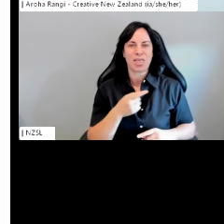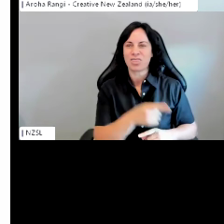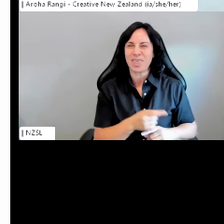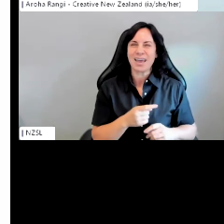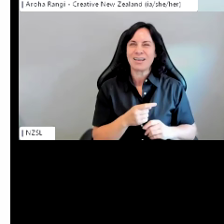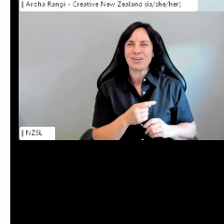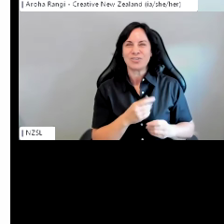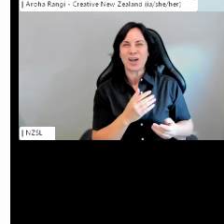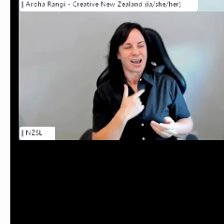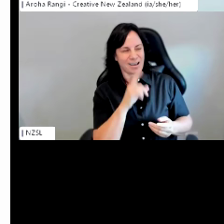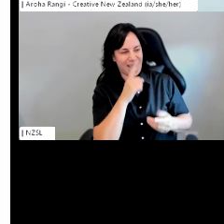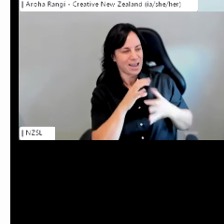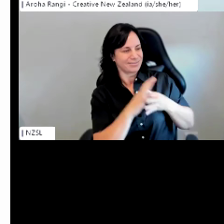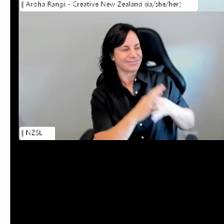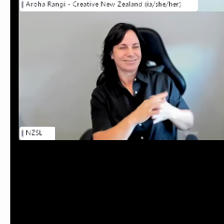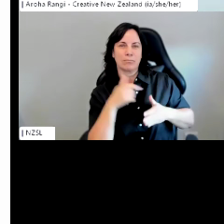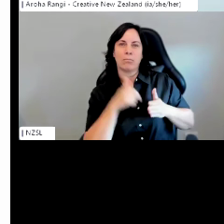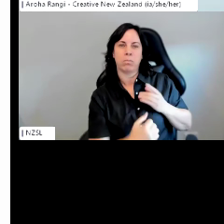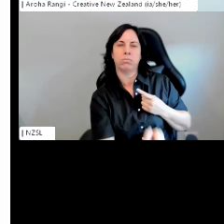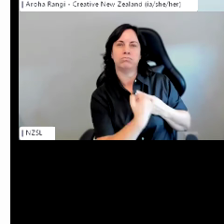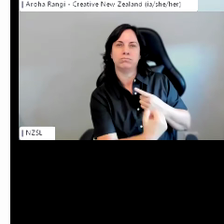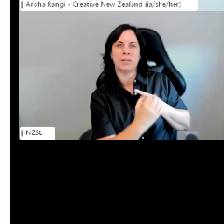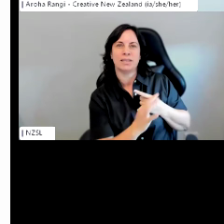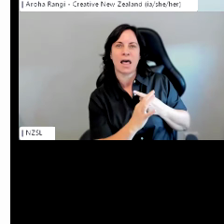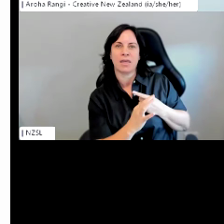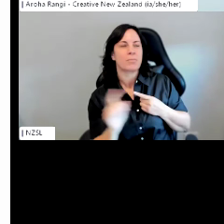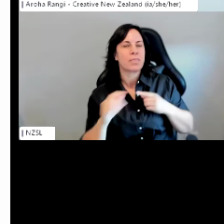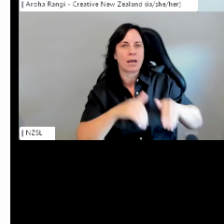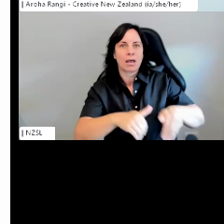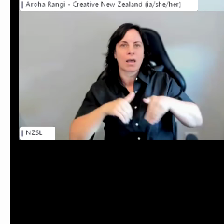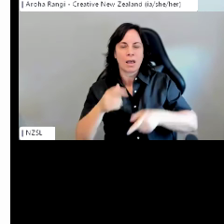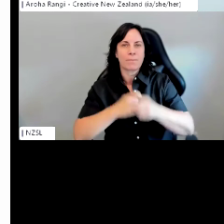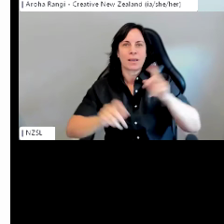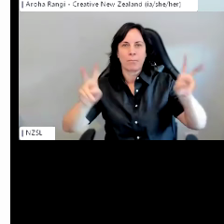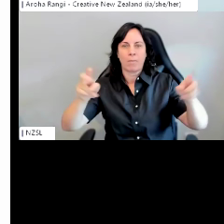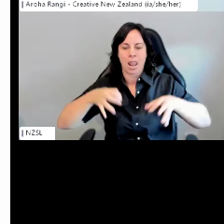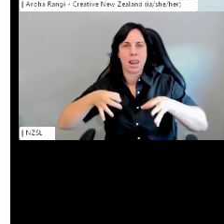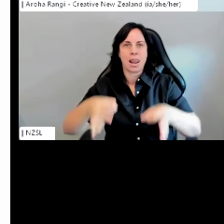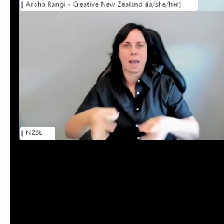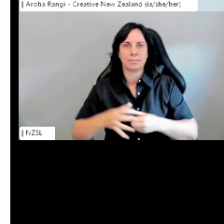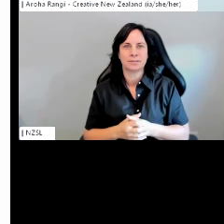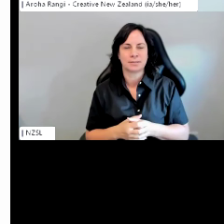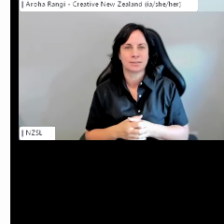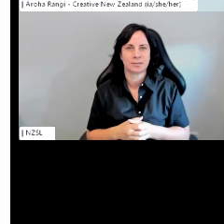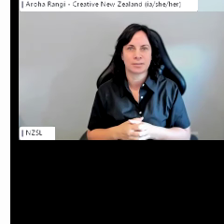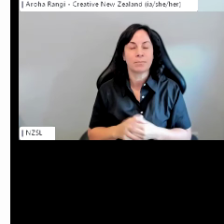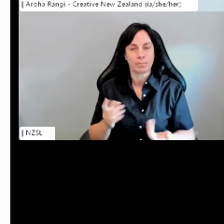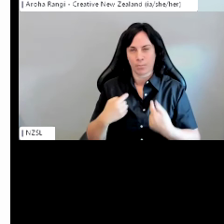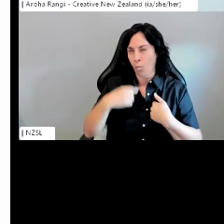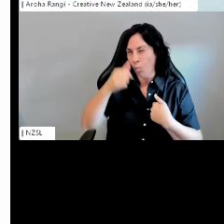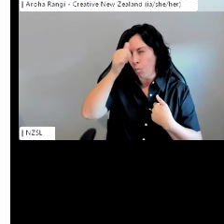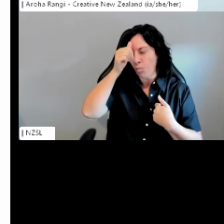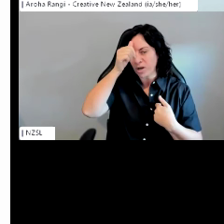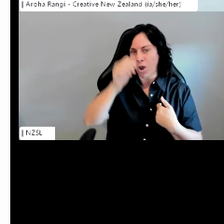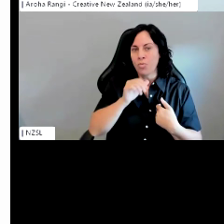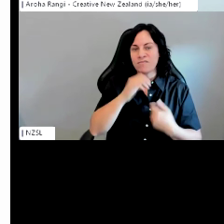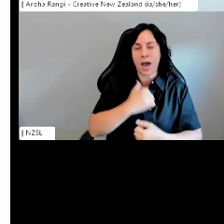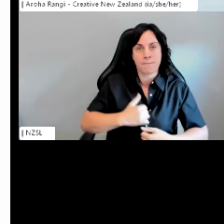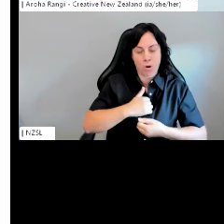lapsed group. And so, um, we know how powerfully emotional and spiritual our work can be or the